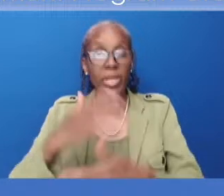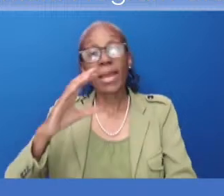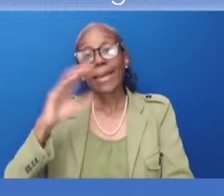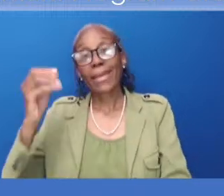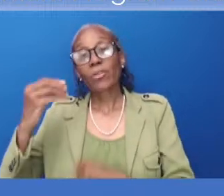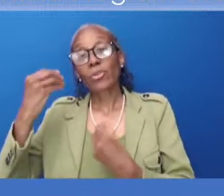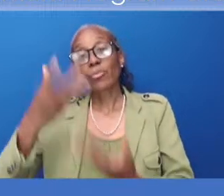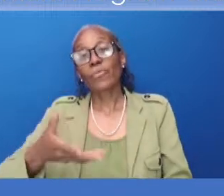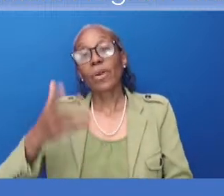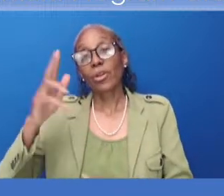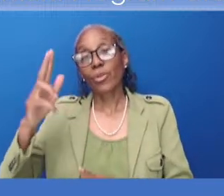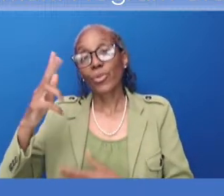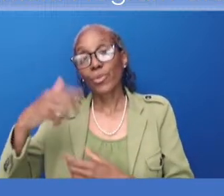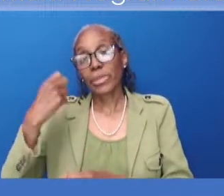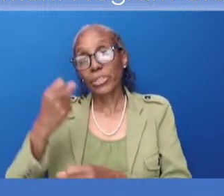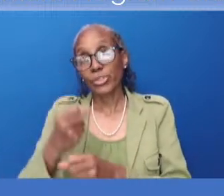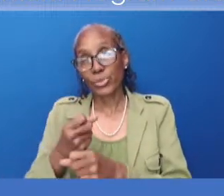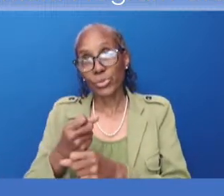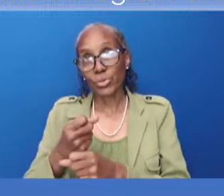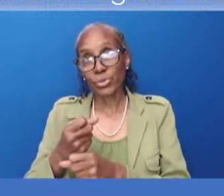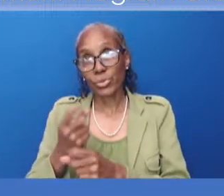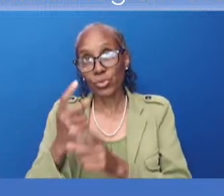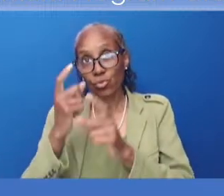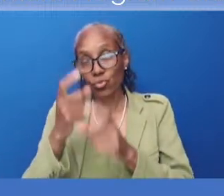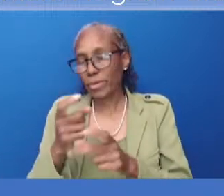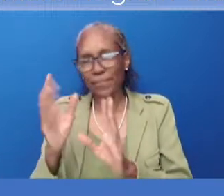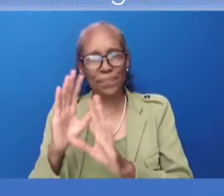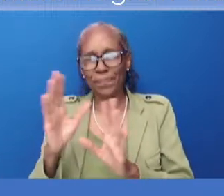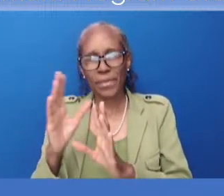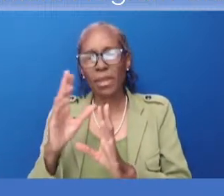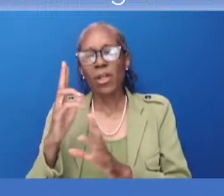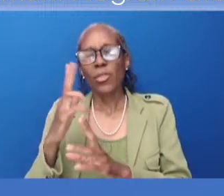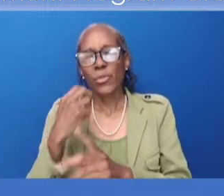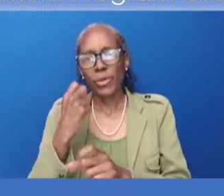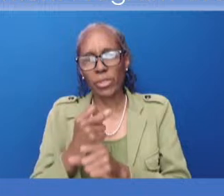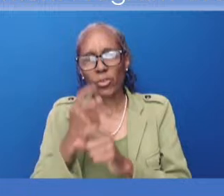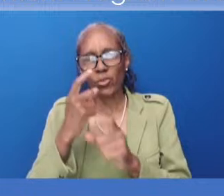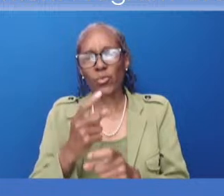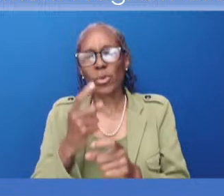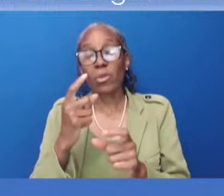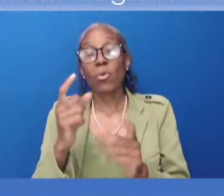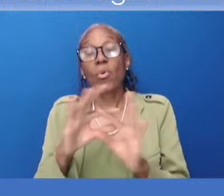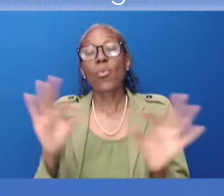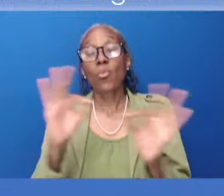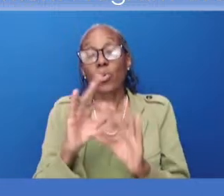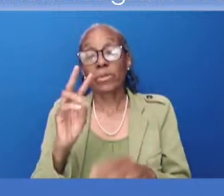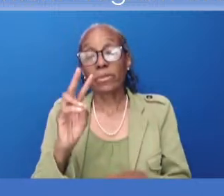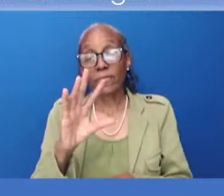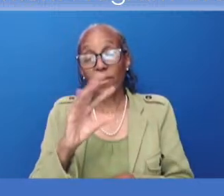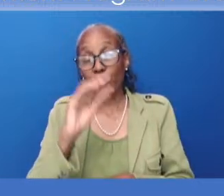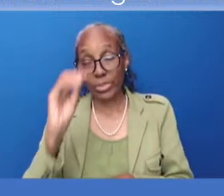SHOP.